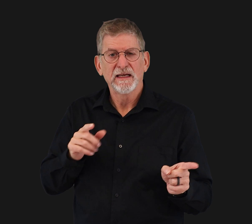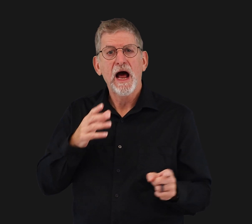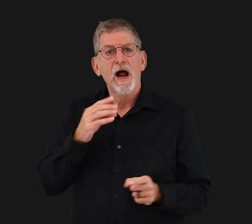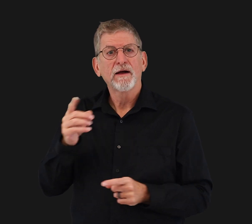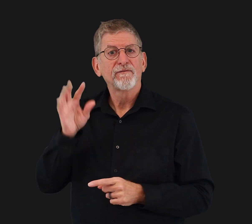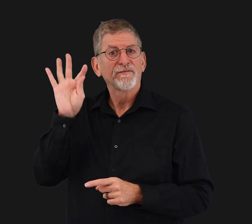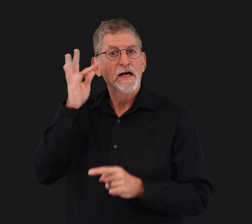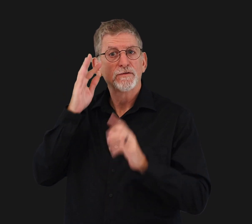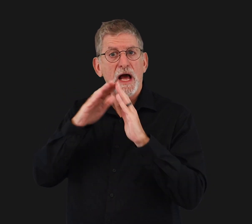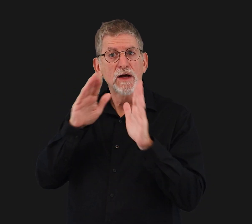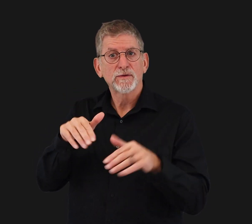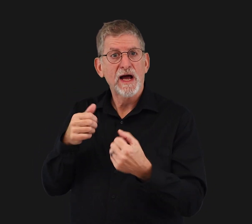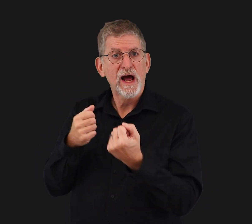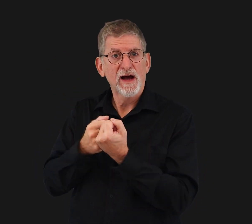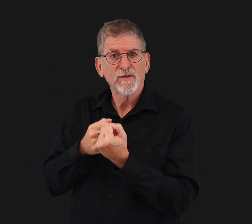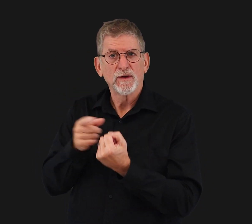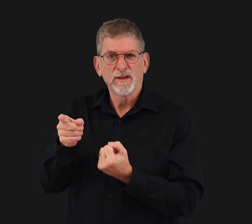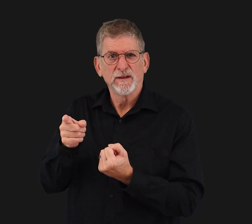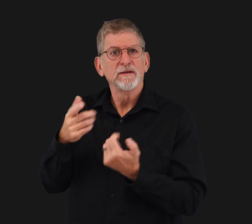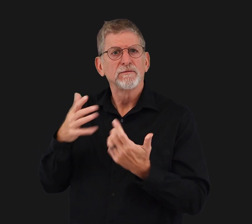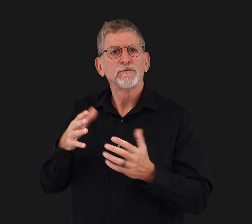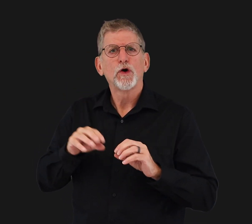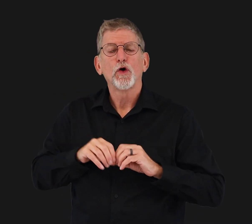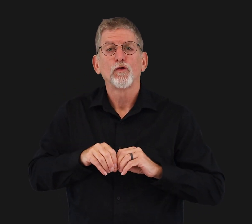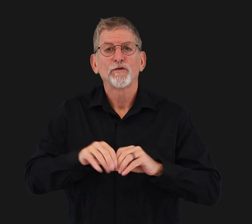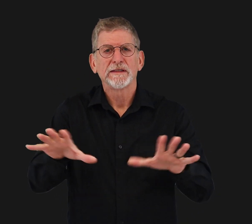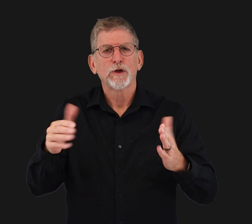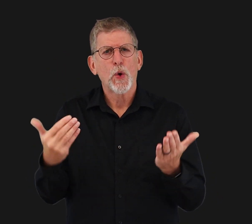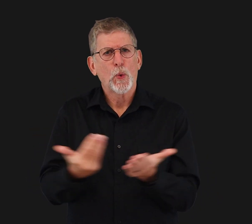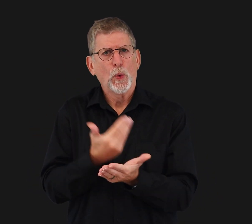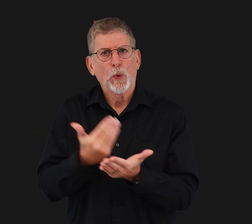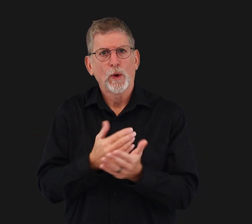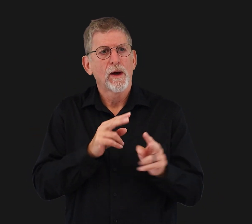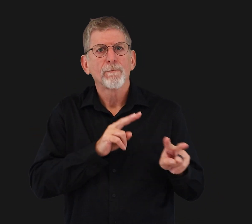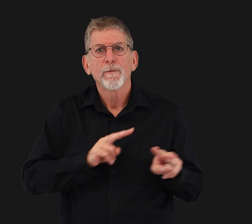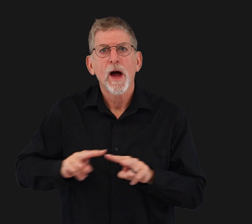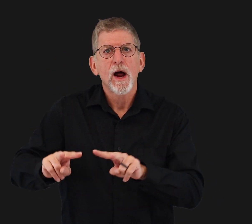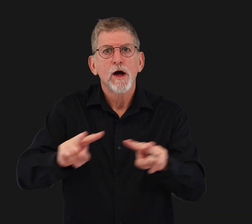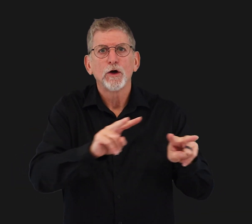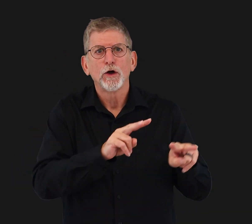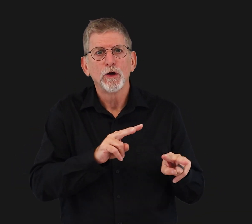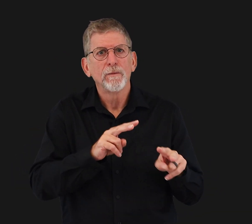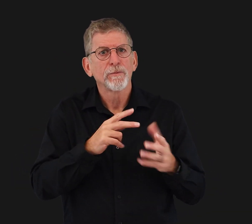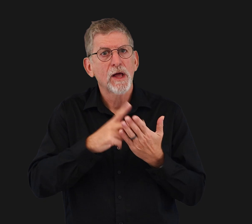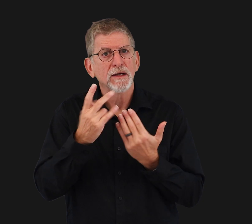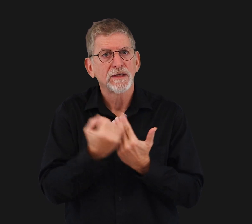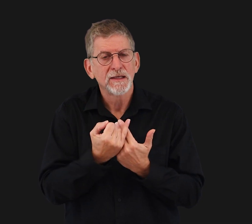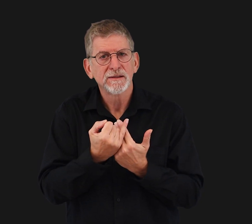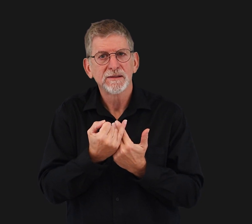and the Federal Housing Advocate released a new monitoring project.